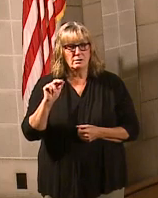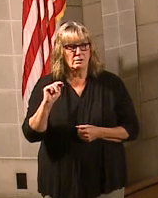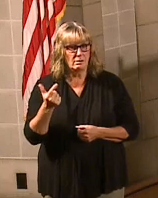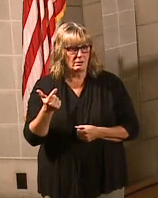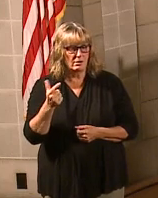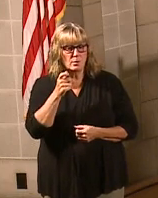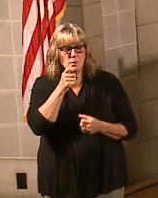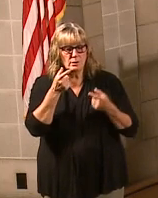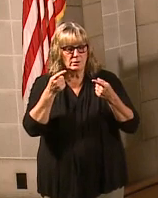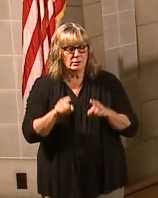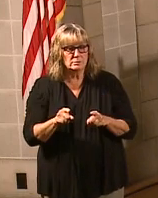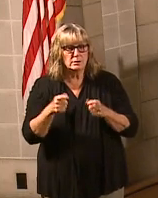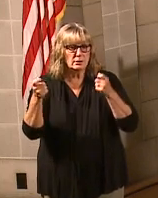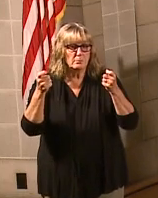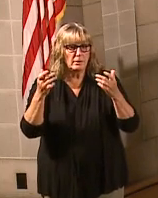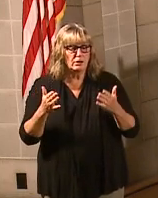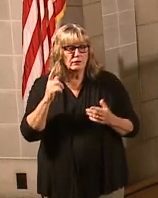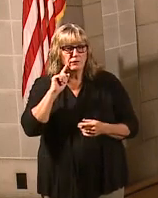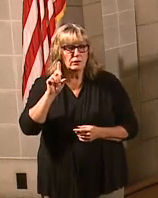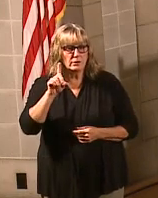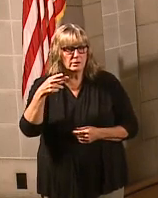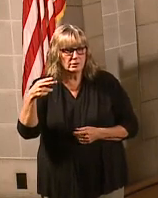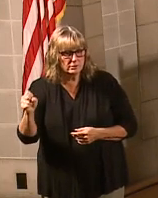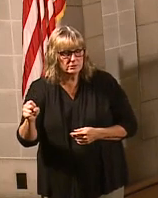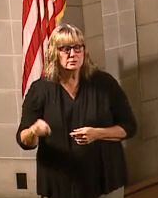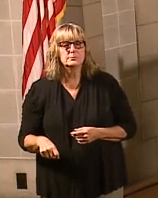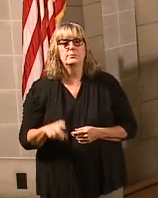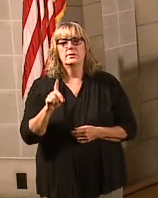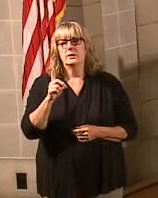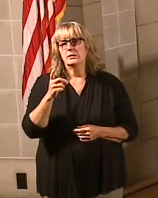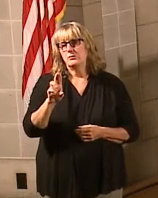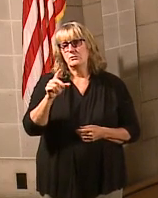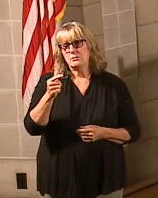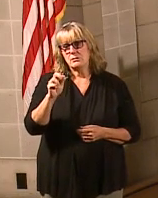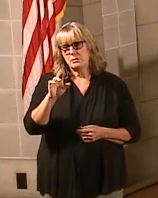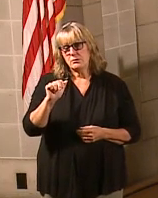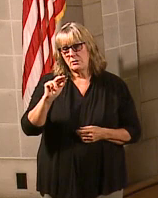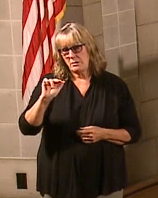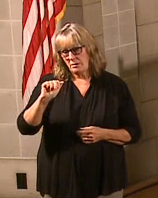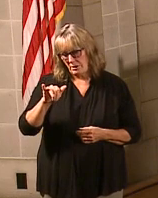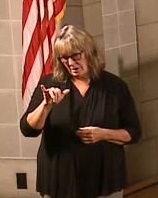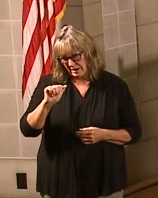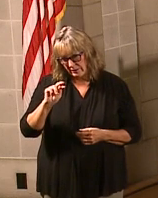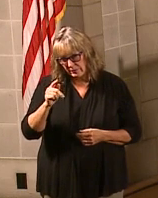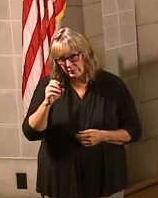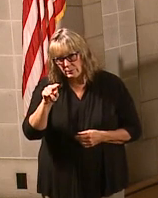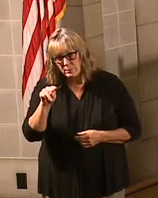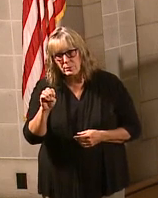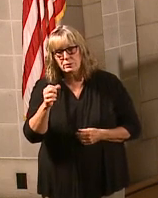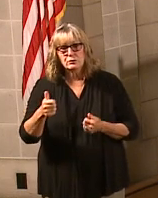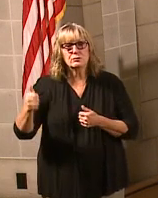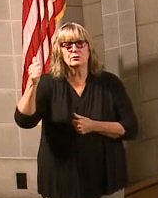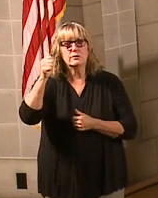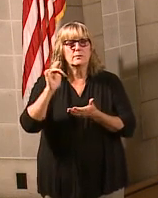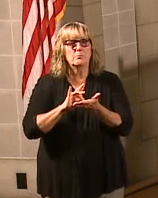I AM GOING TO BE JOINED A LITTLE